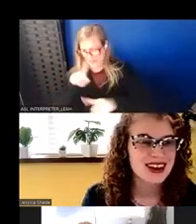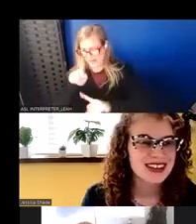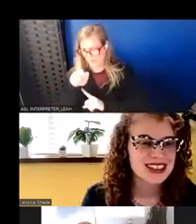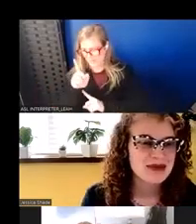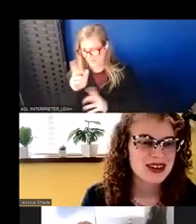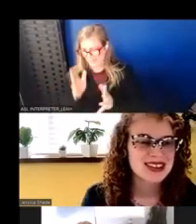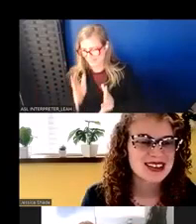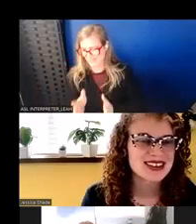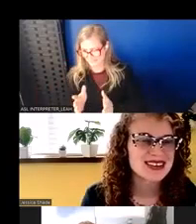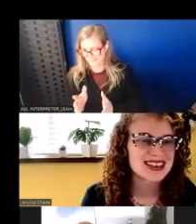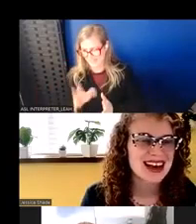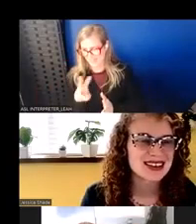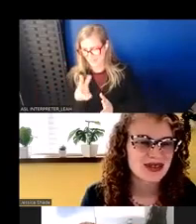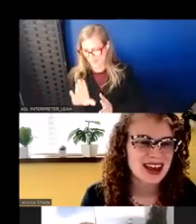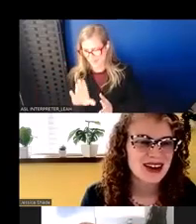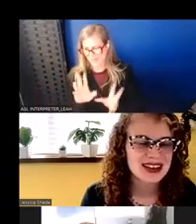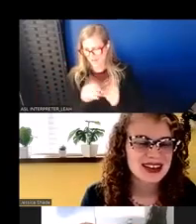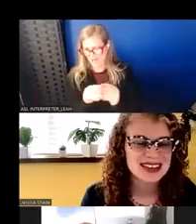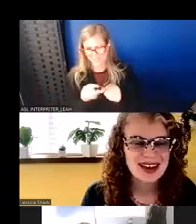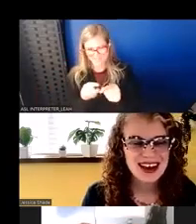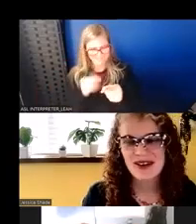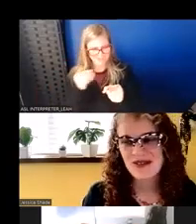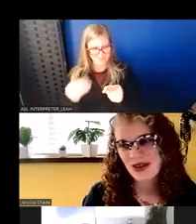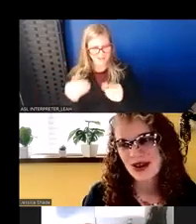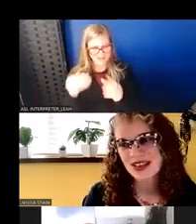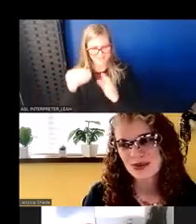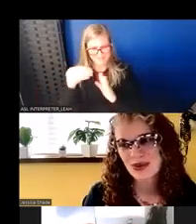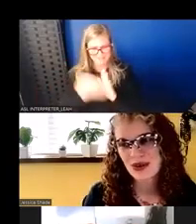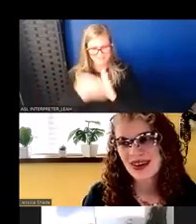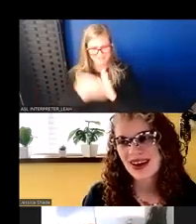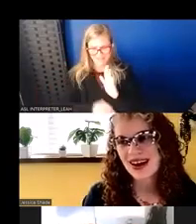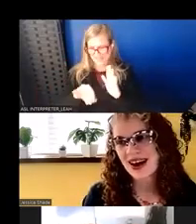on this webinar, so use that to fill out this evaluation poll.